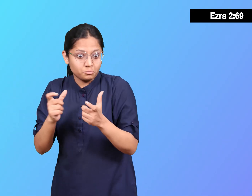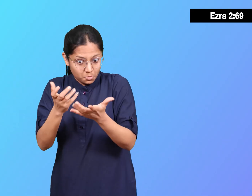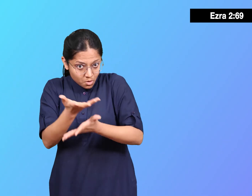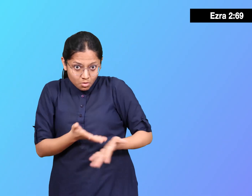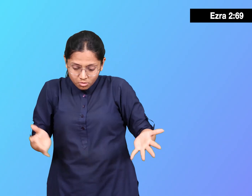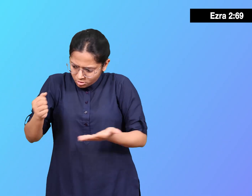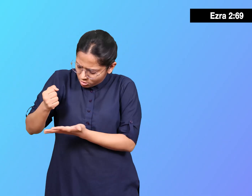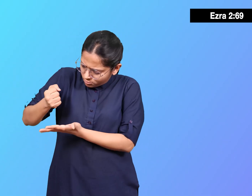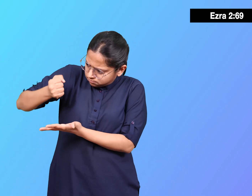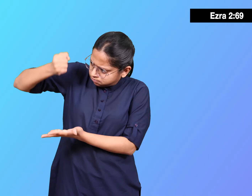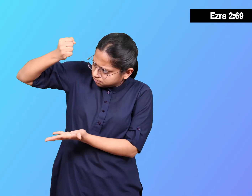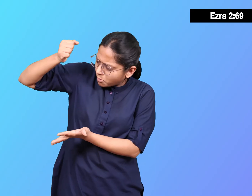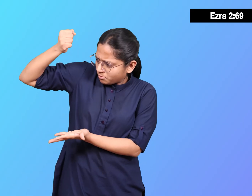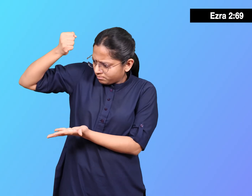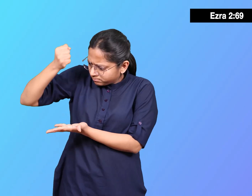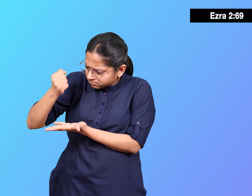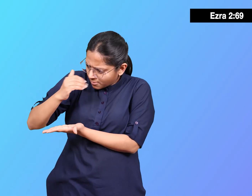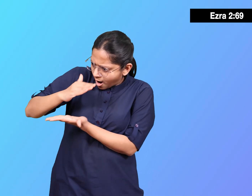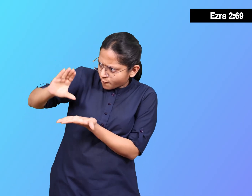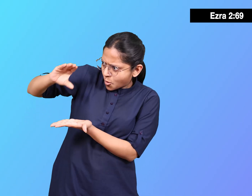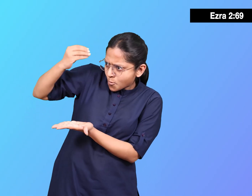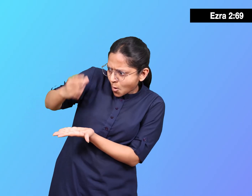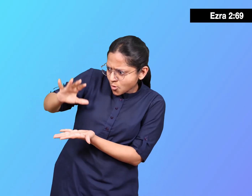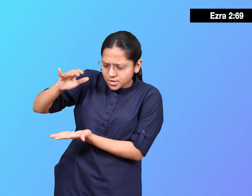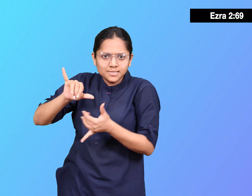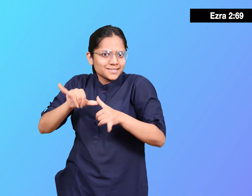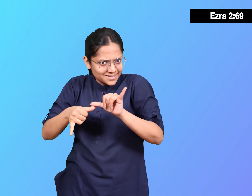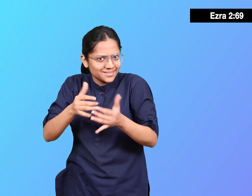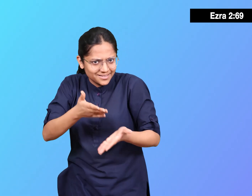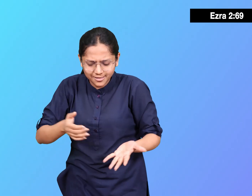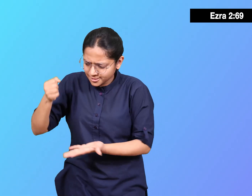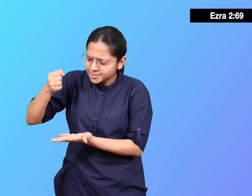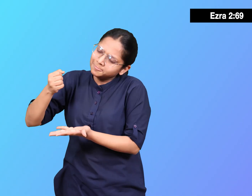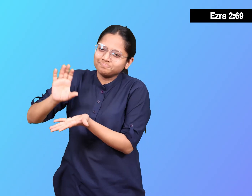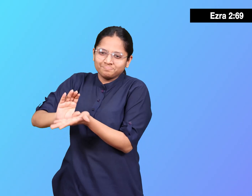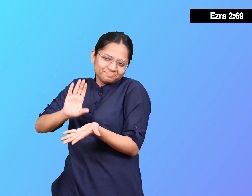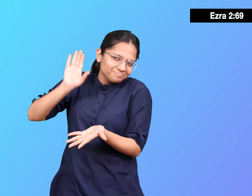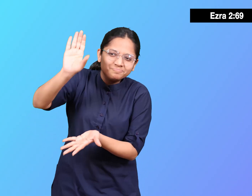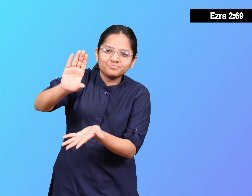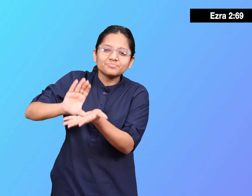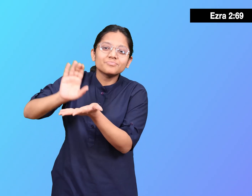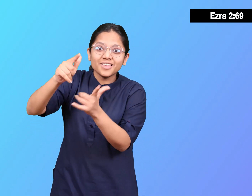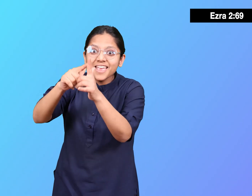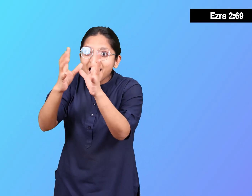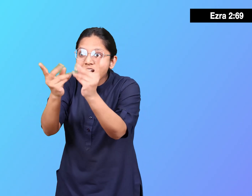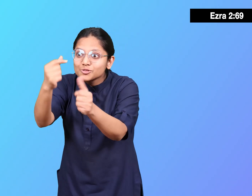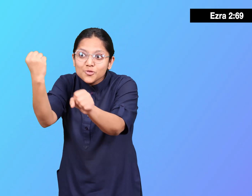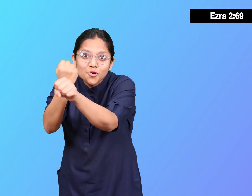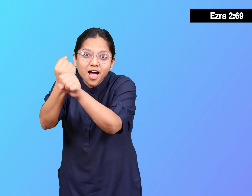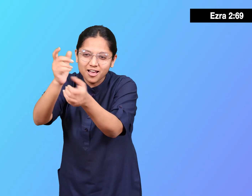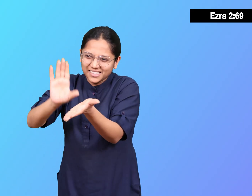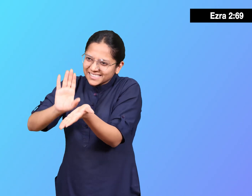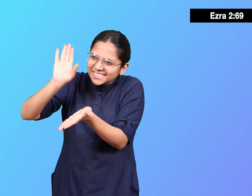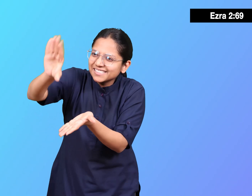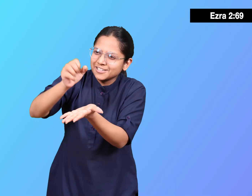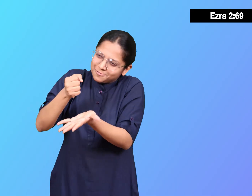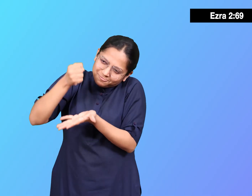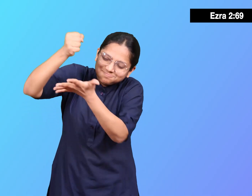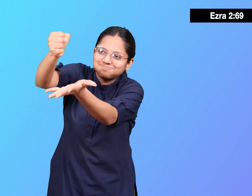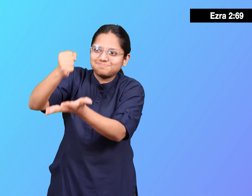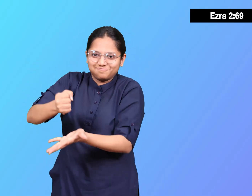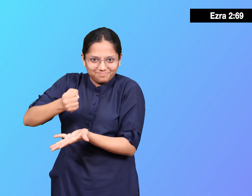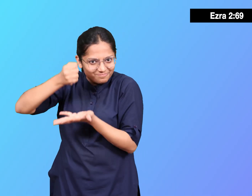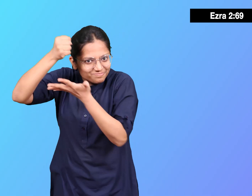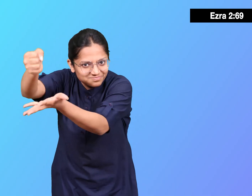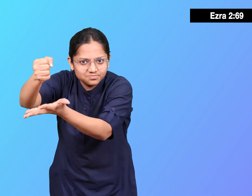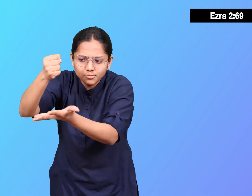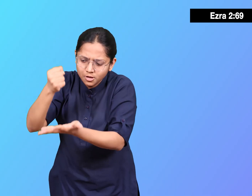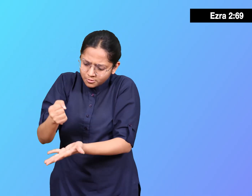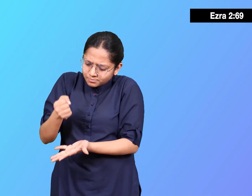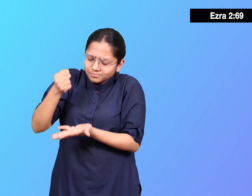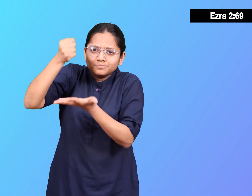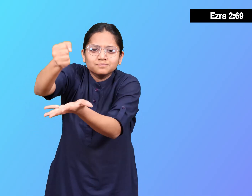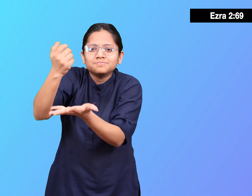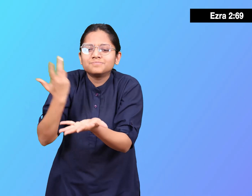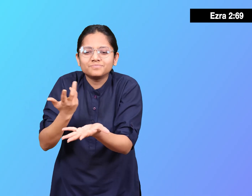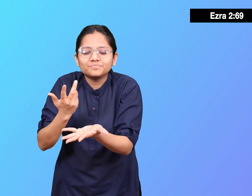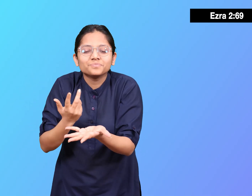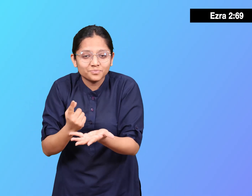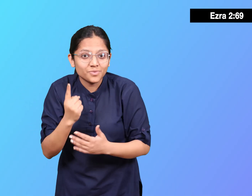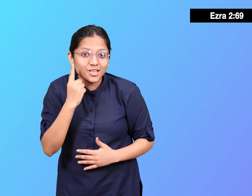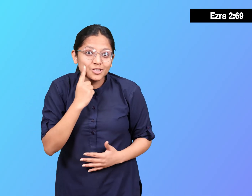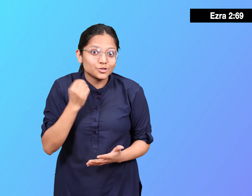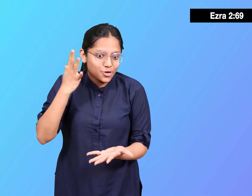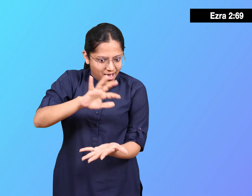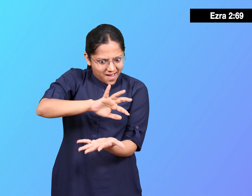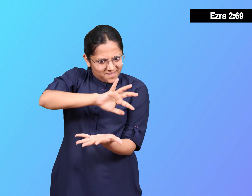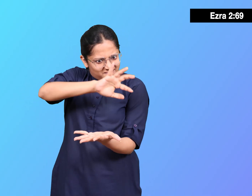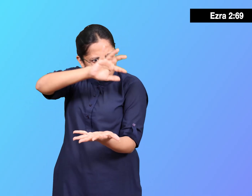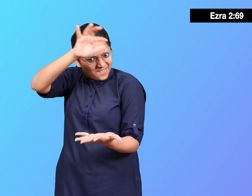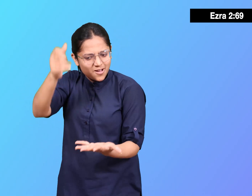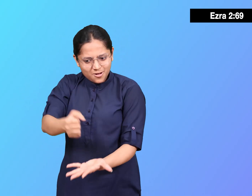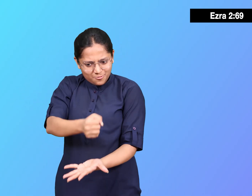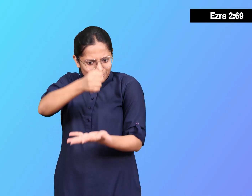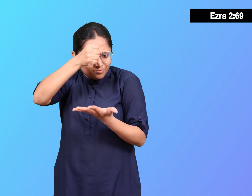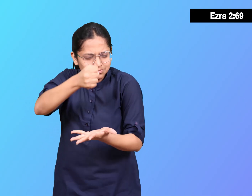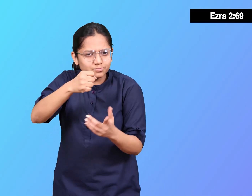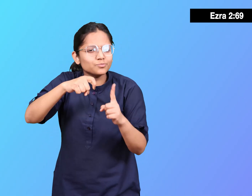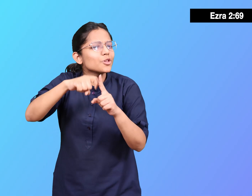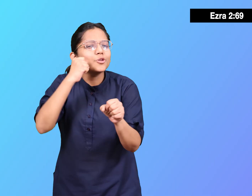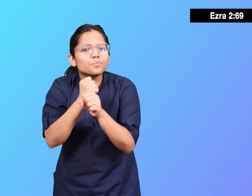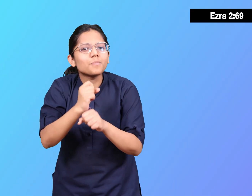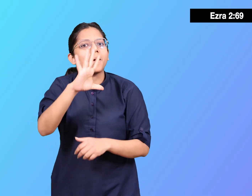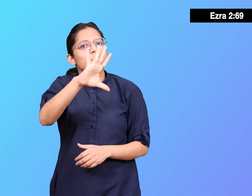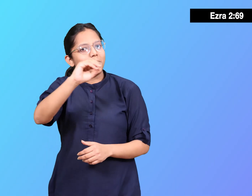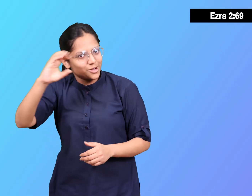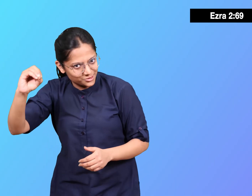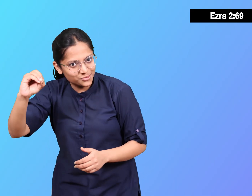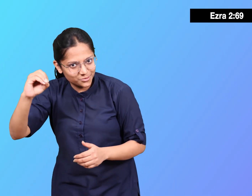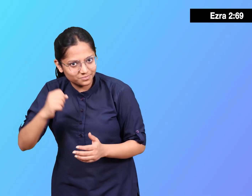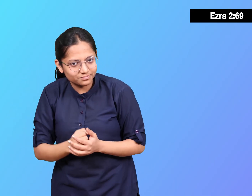They gave as much as they were able. These are the things they gave for building the Temple: 500 kilogrammes of gold,